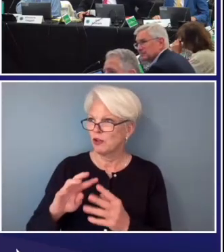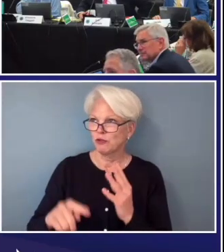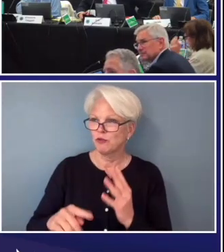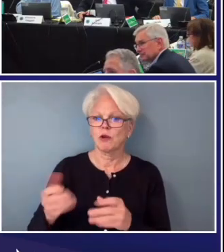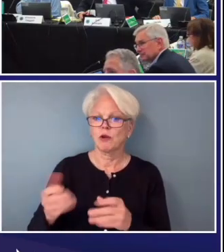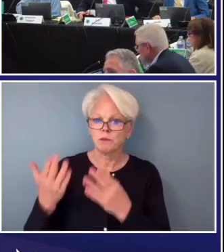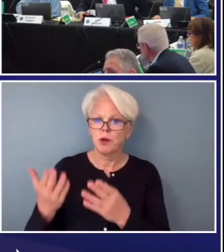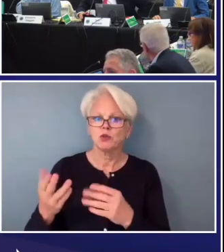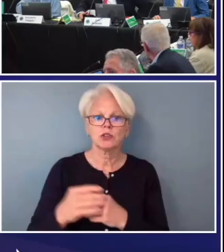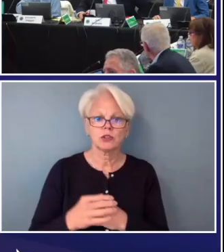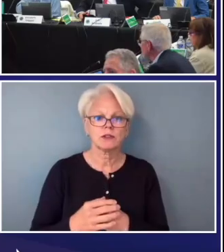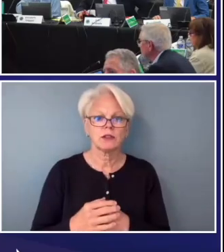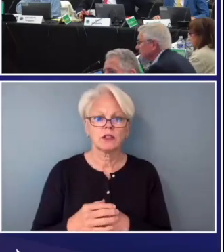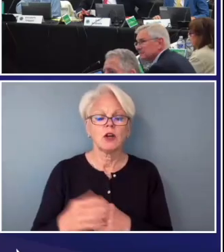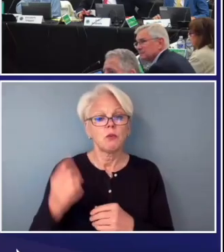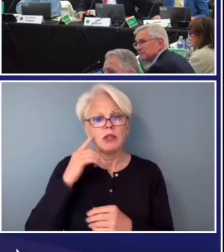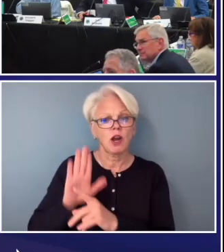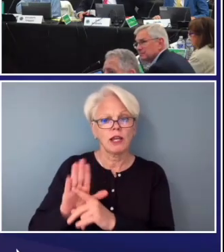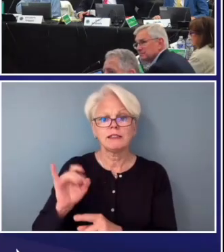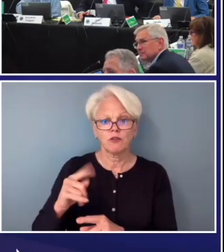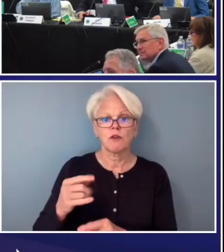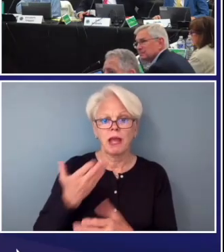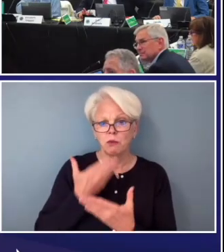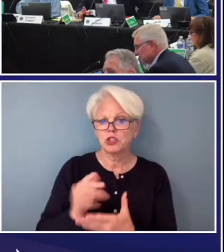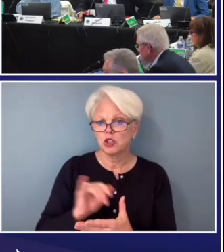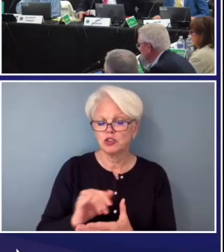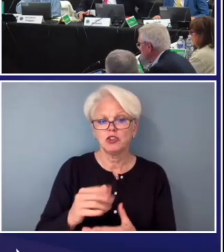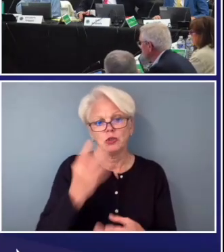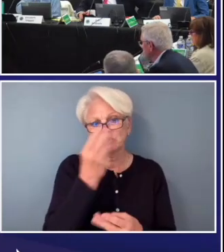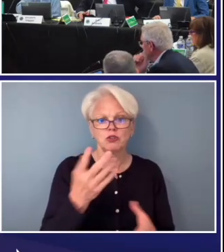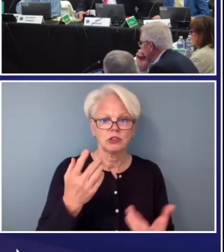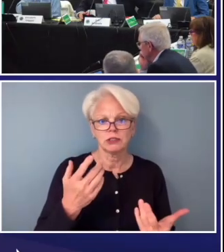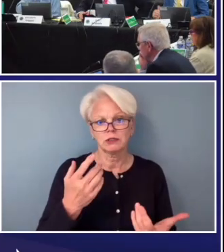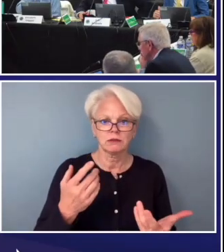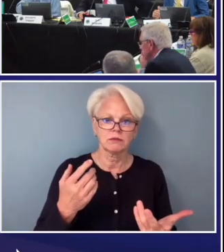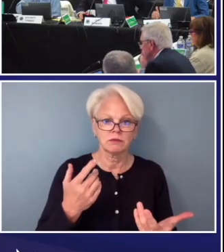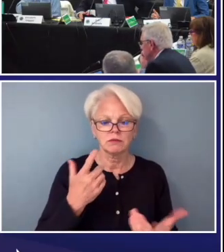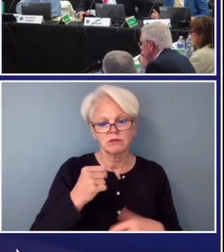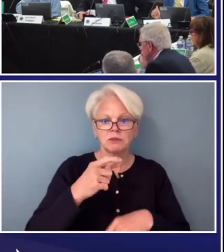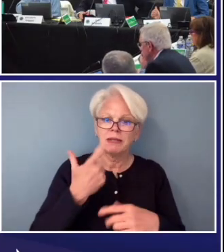um, that was a good format too, but just in the interest of time, um, I would throw that up there as a, as an example that